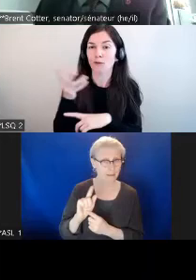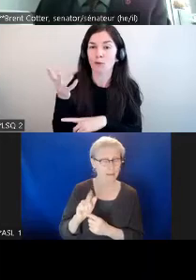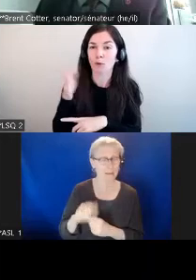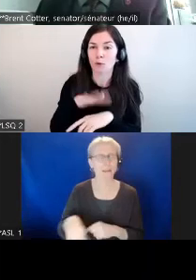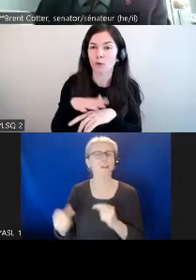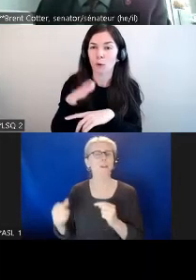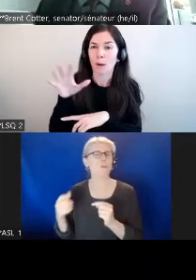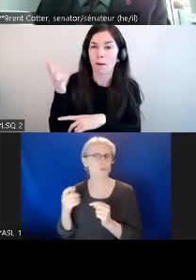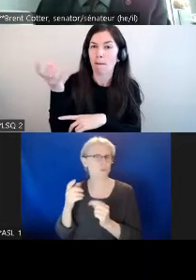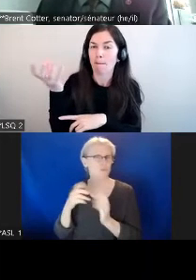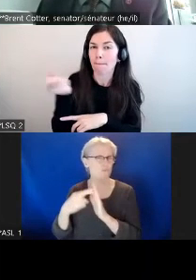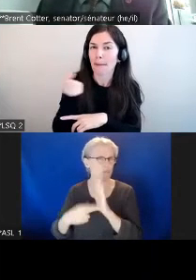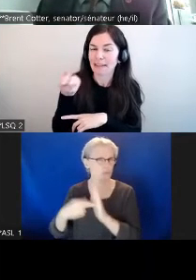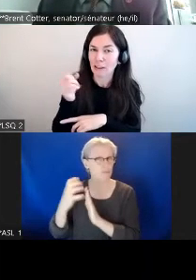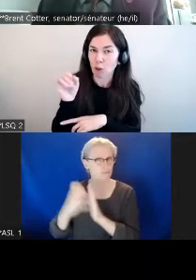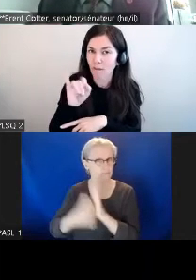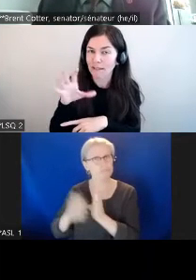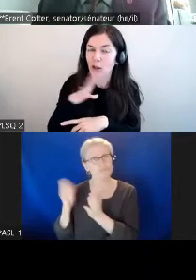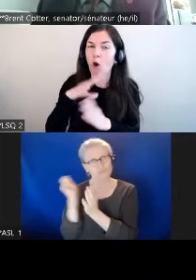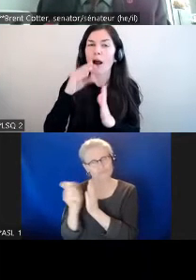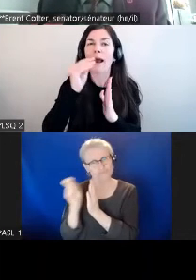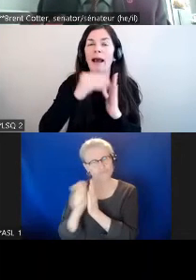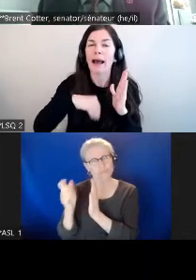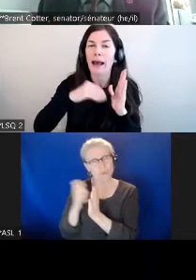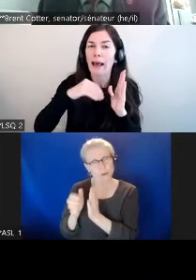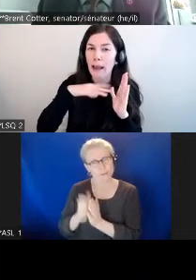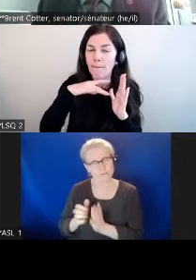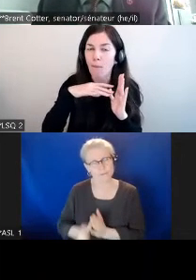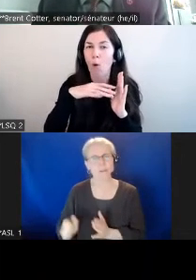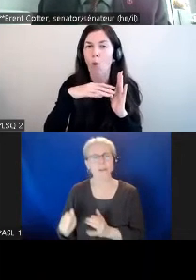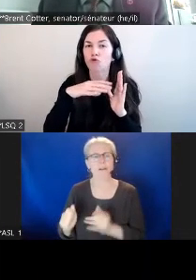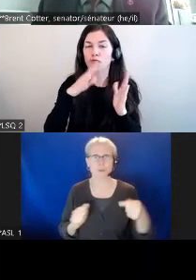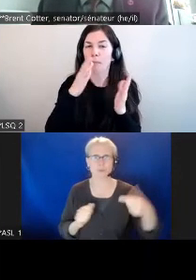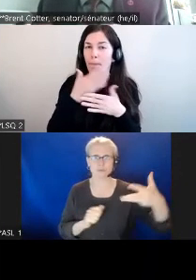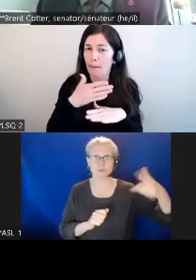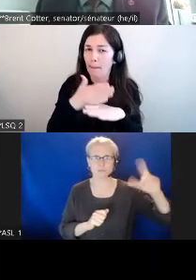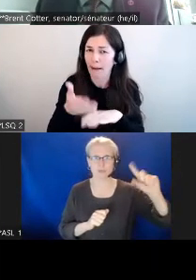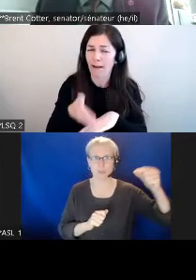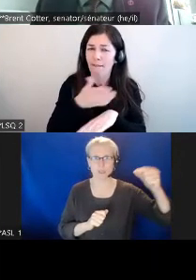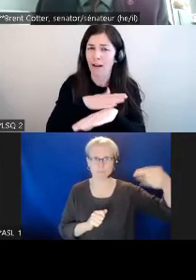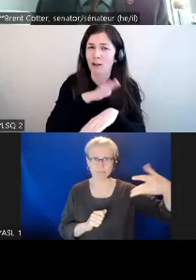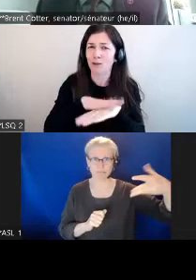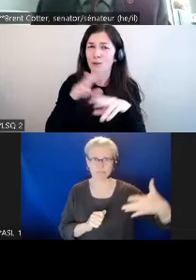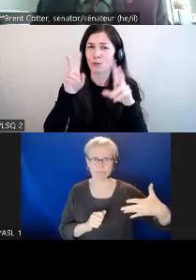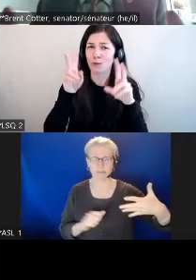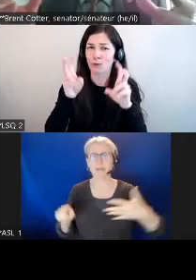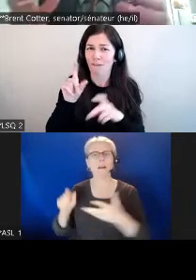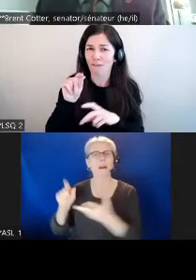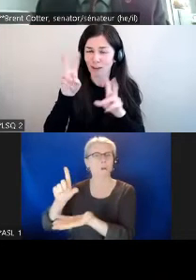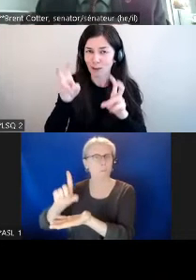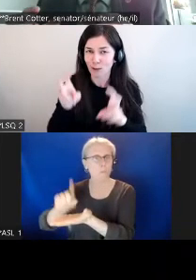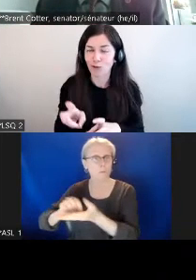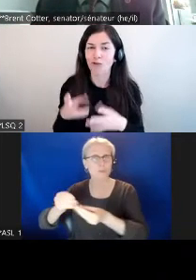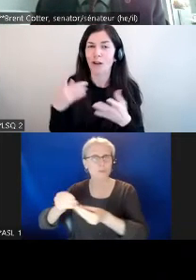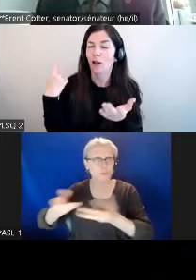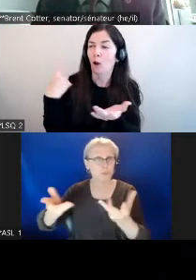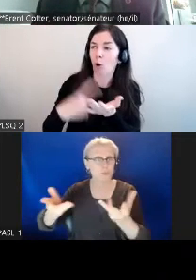20 PLUS TOPICS. THEY GET PUBLISHED, FEEDBACK. COMMENTS RECEIVED. ULTIMATELY THE FINAL VERSION